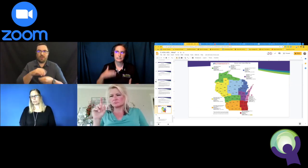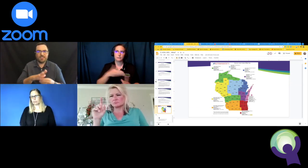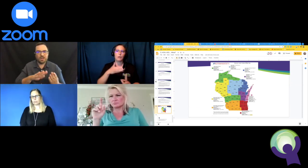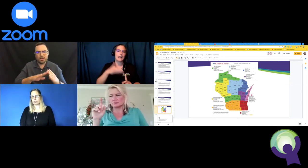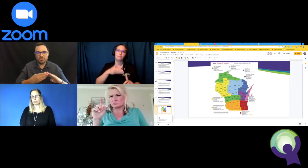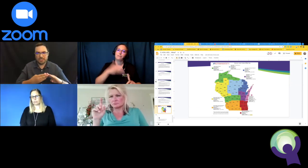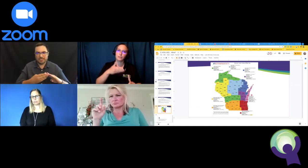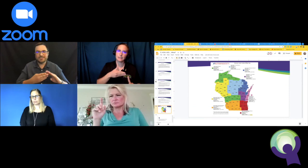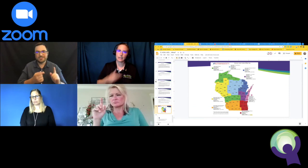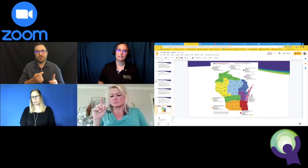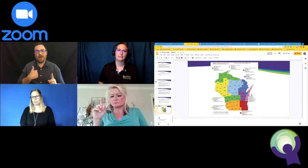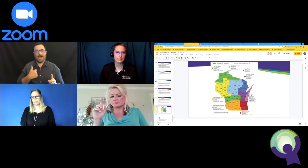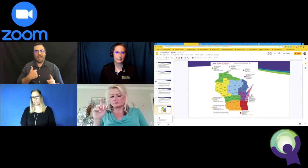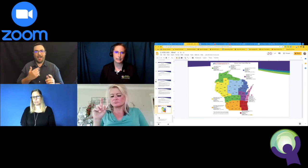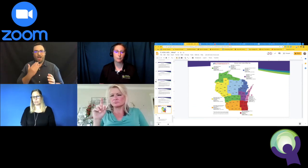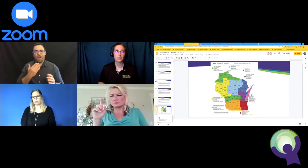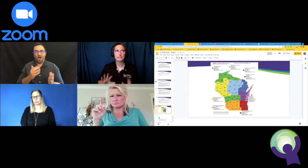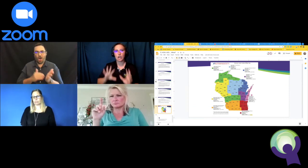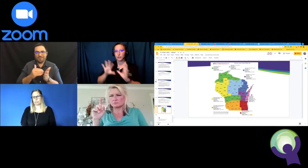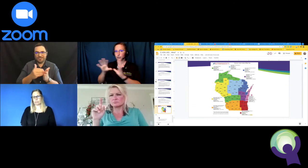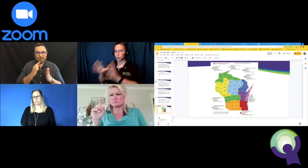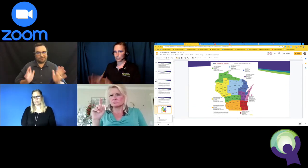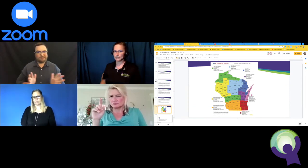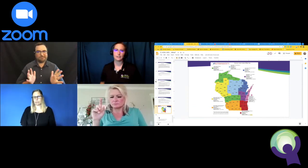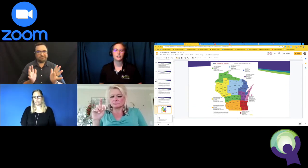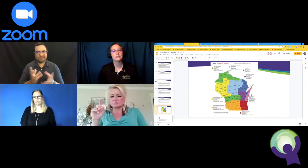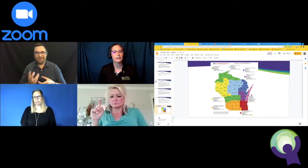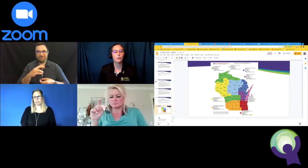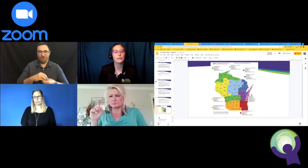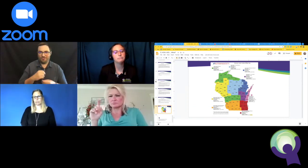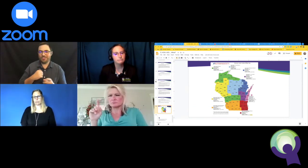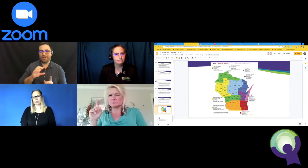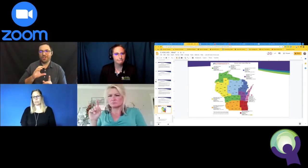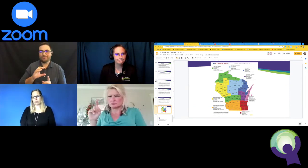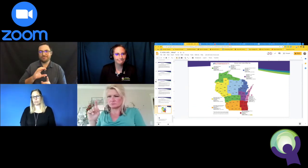why I refer to the autism society amongst other organizations that I won't name